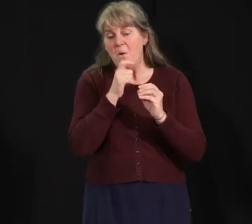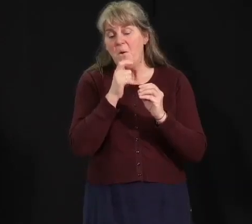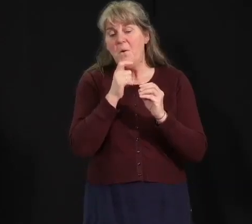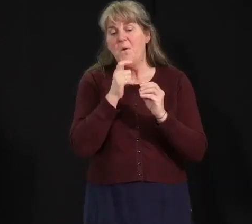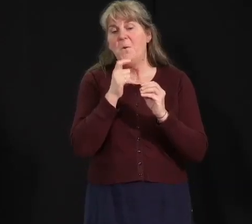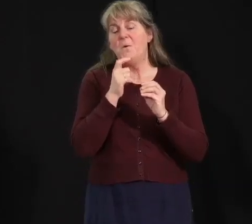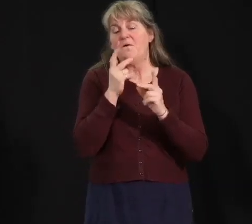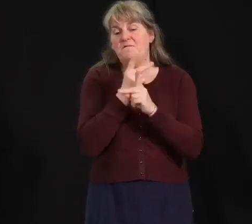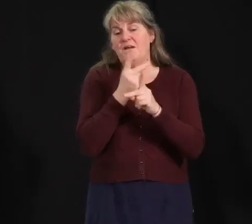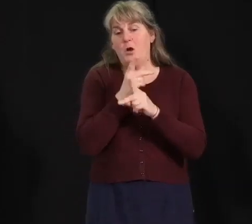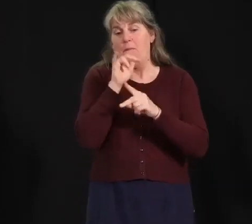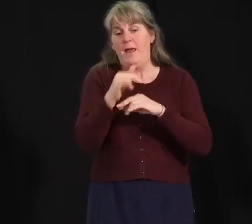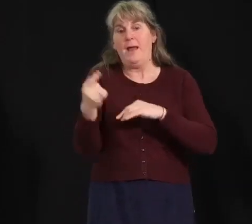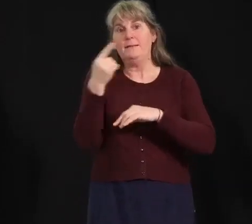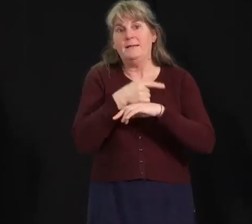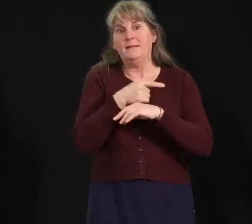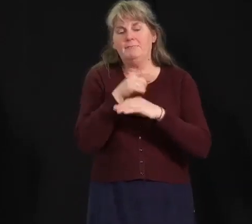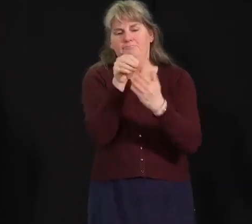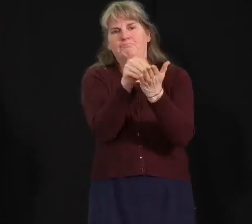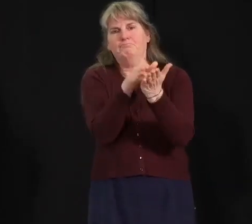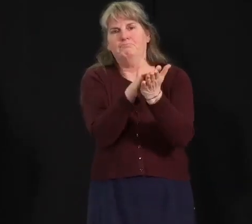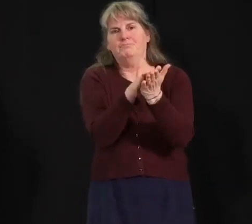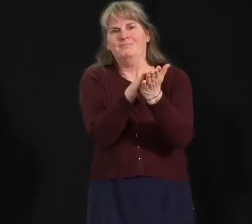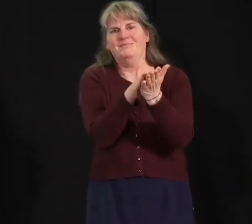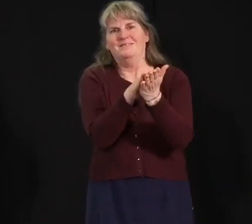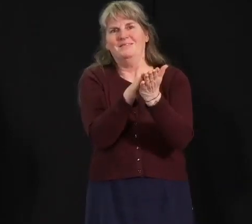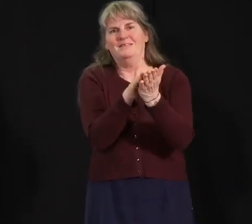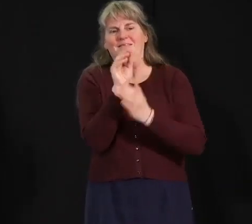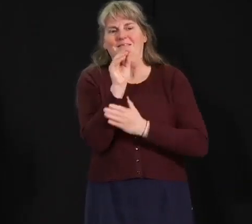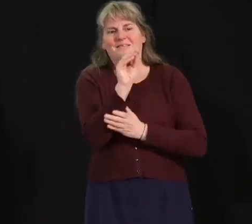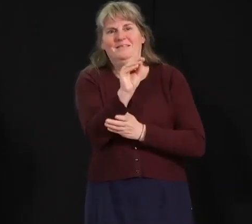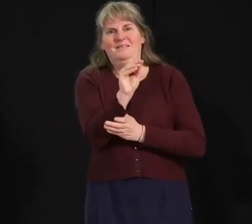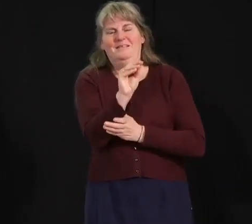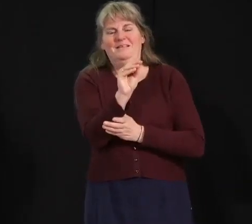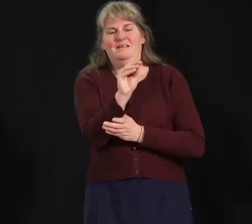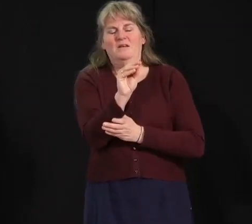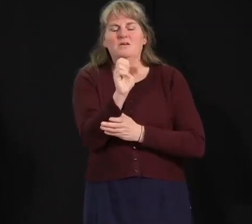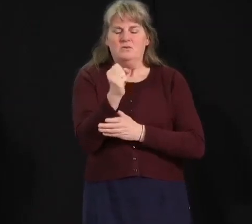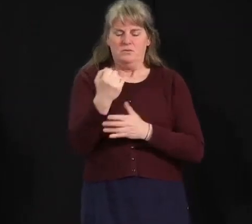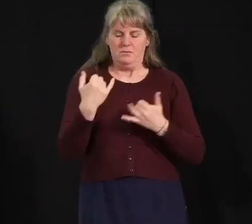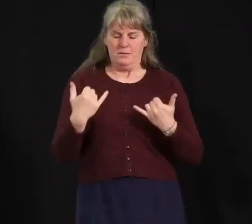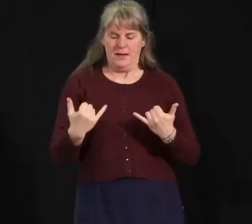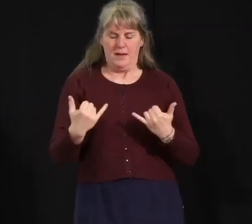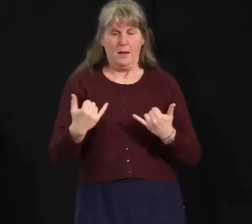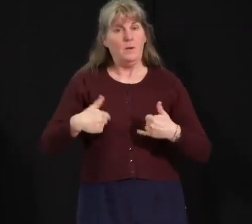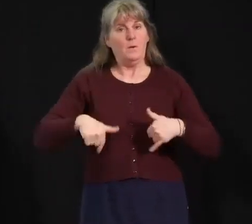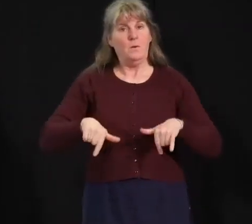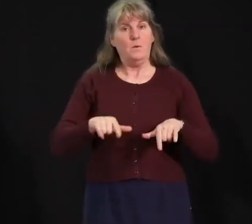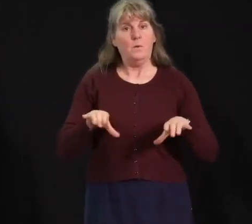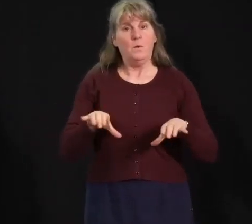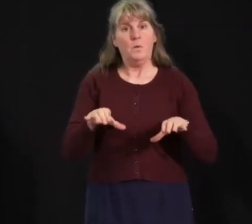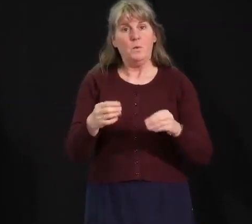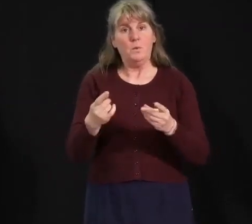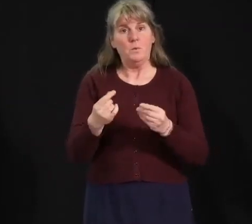process, a difference in process